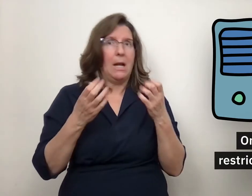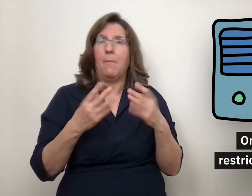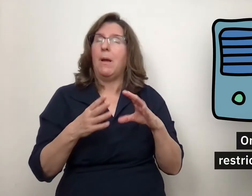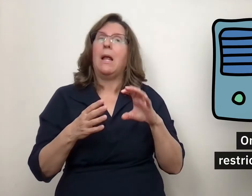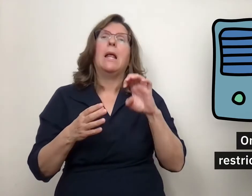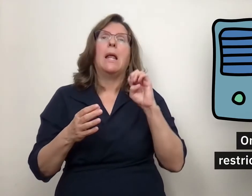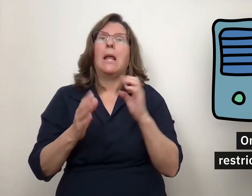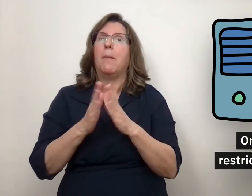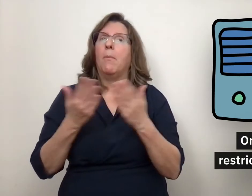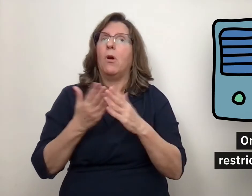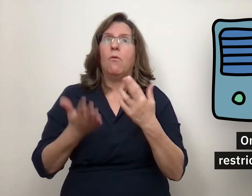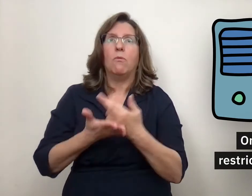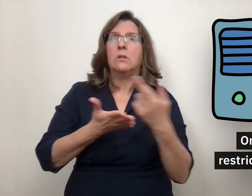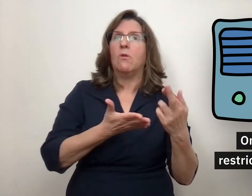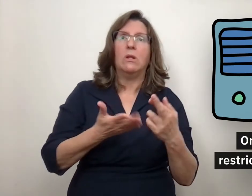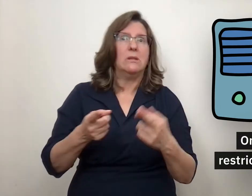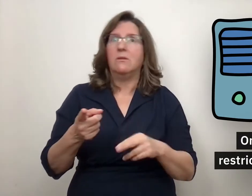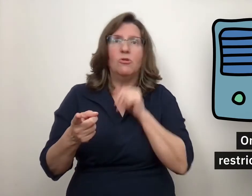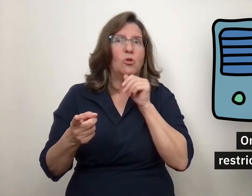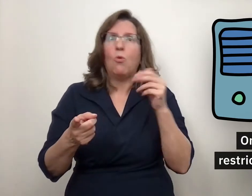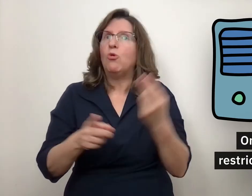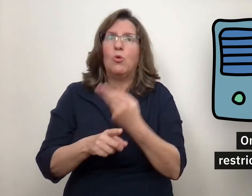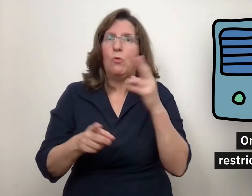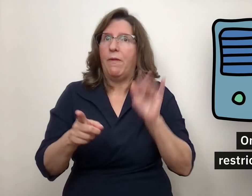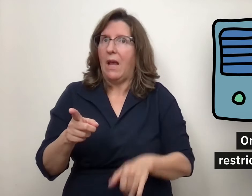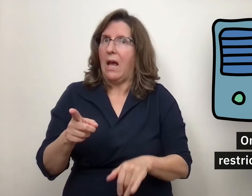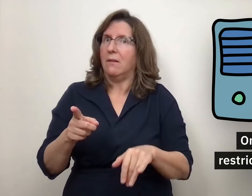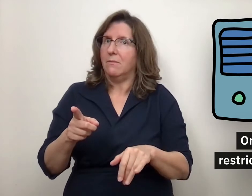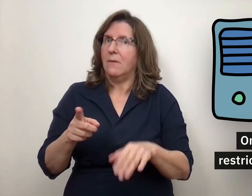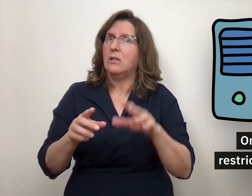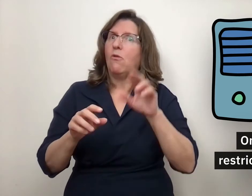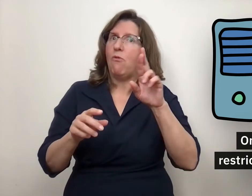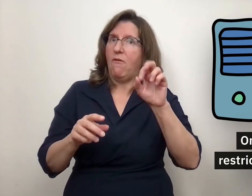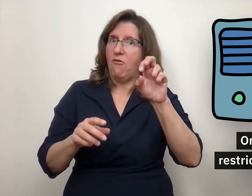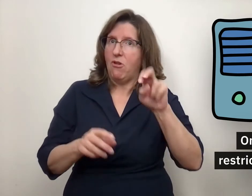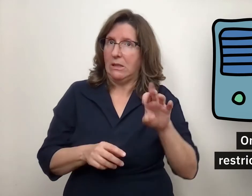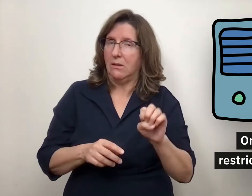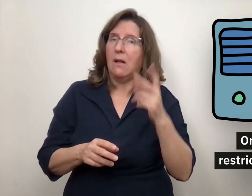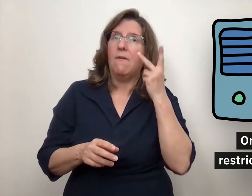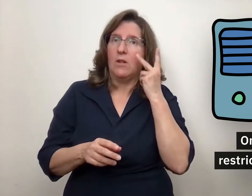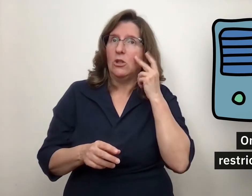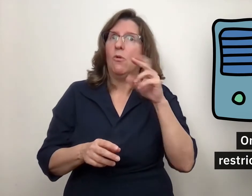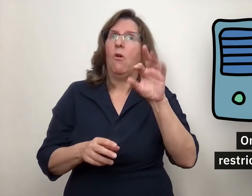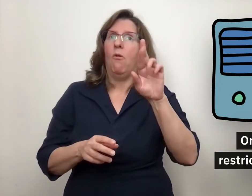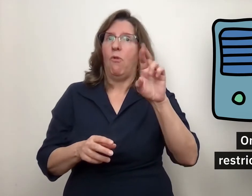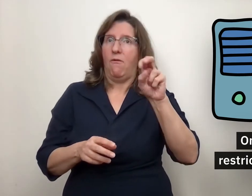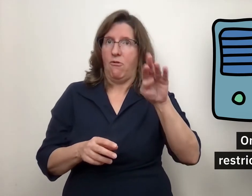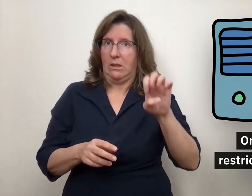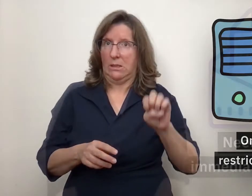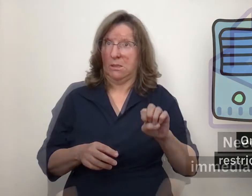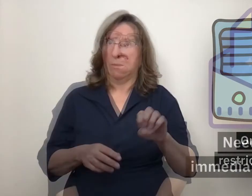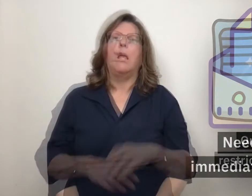Most e-book creations don't incorporate these visual references.